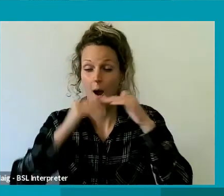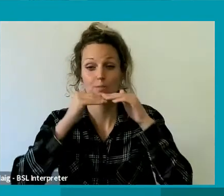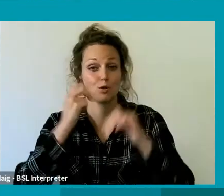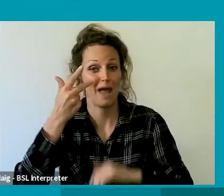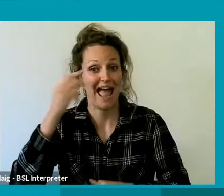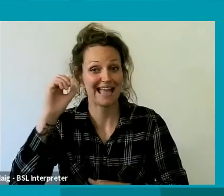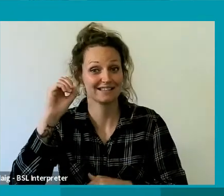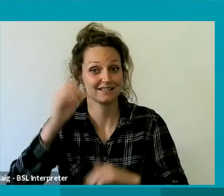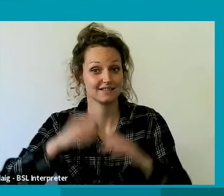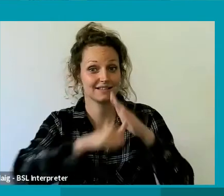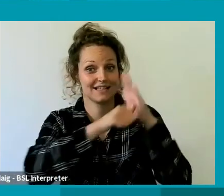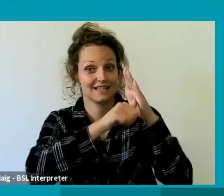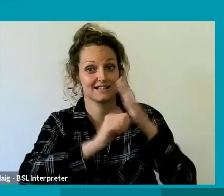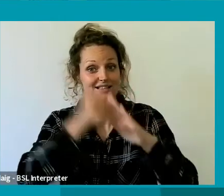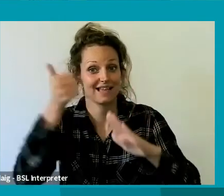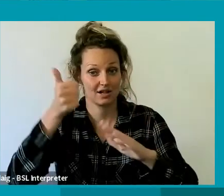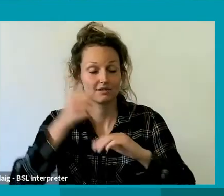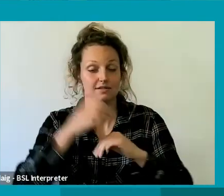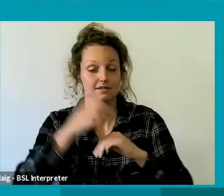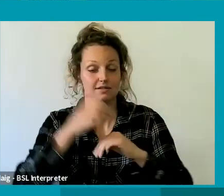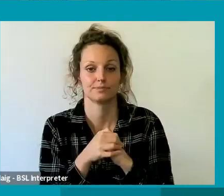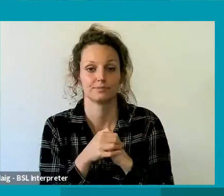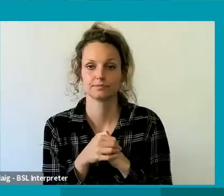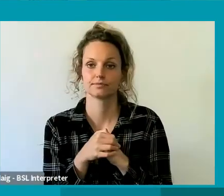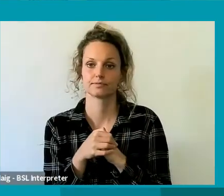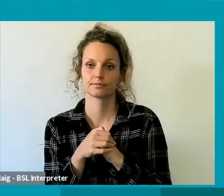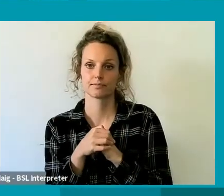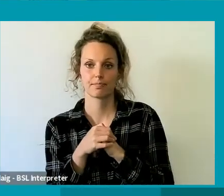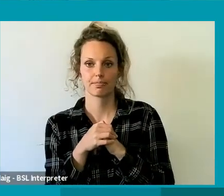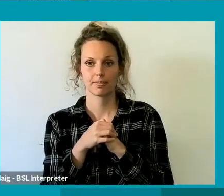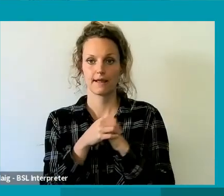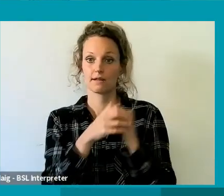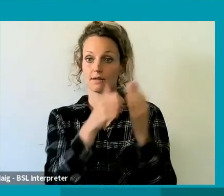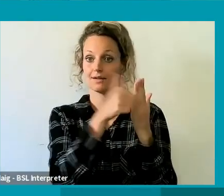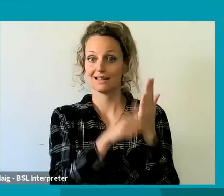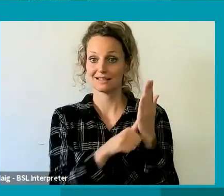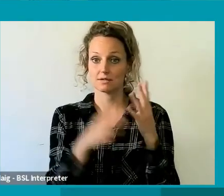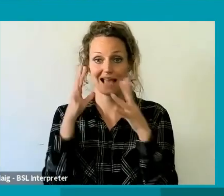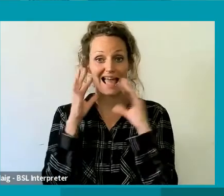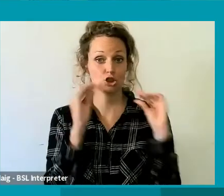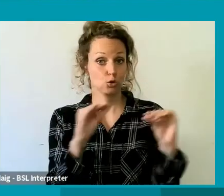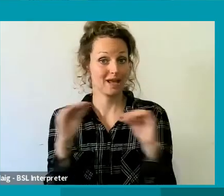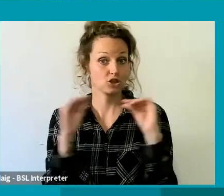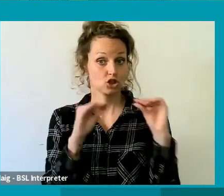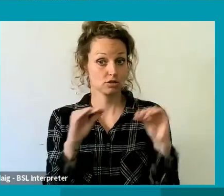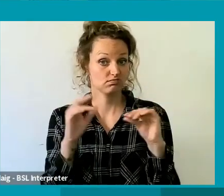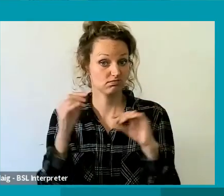Don't forget to list your education. Sometimes that's really important for recruiters or employers, 'cause that will also